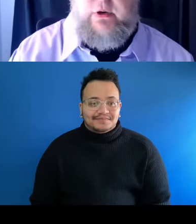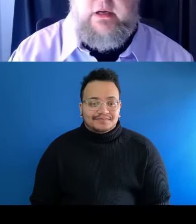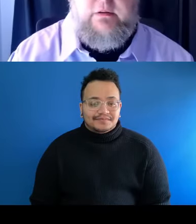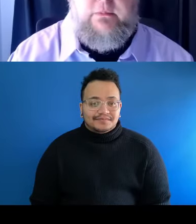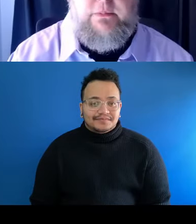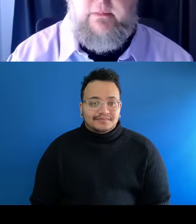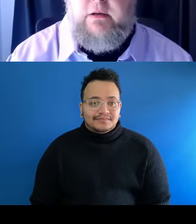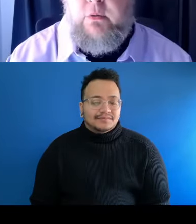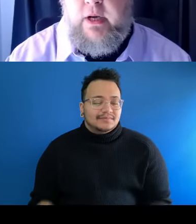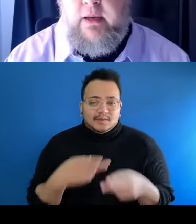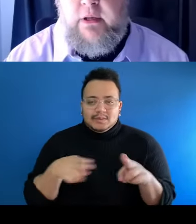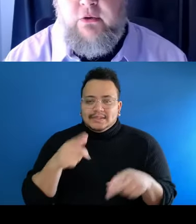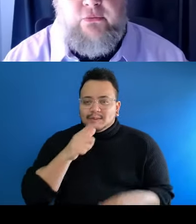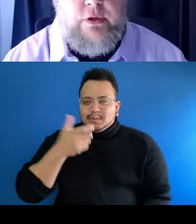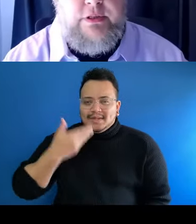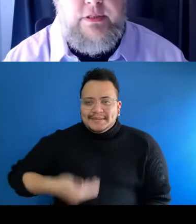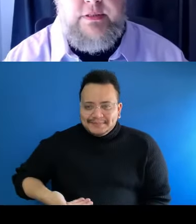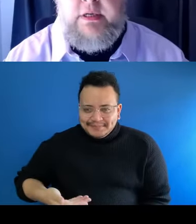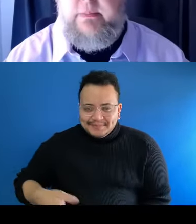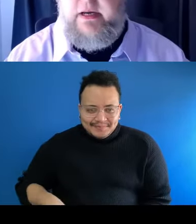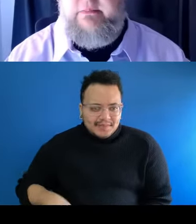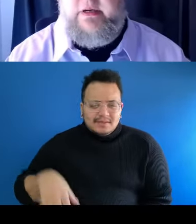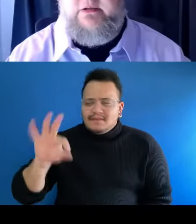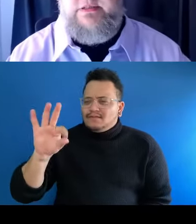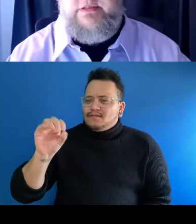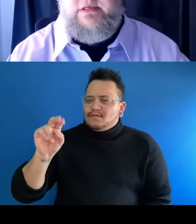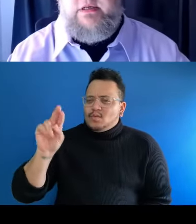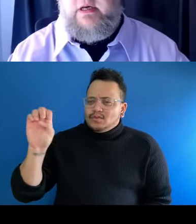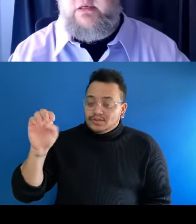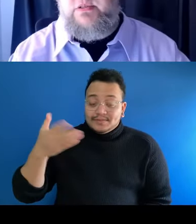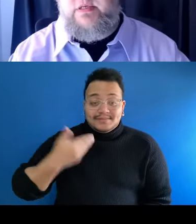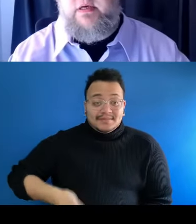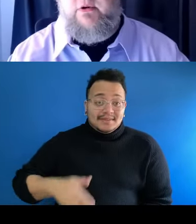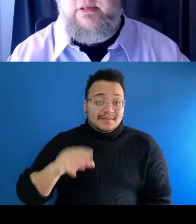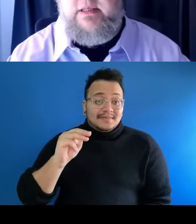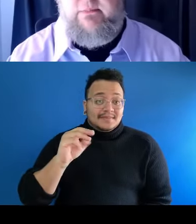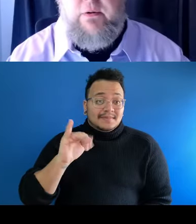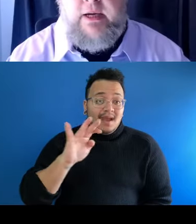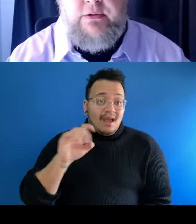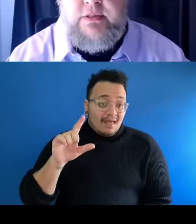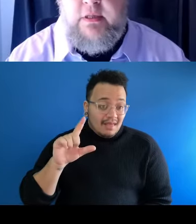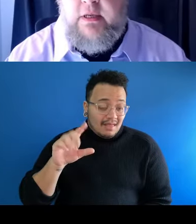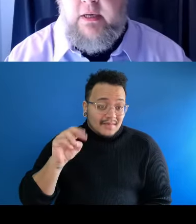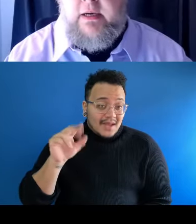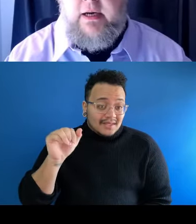A quick little bit about who I am and who FORGE is. I am Michael Munson. I use he, him or they, them pronouns.